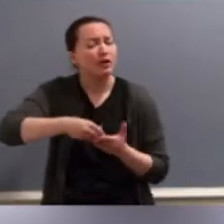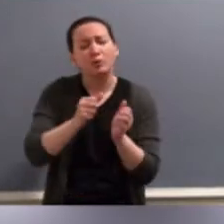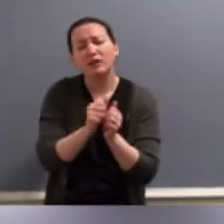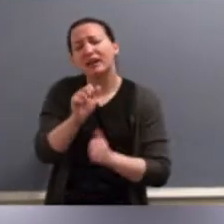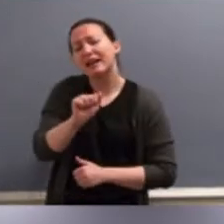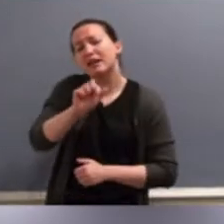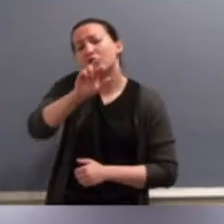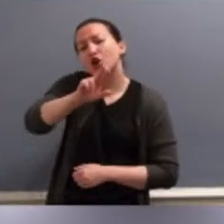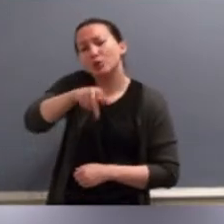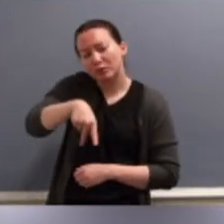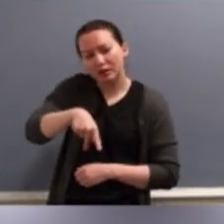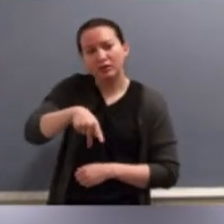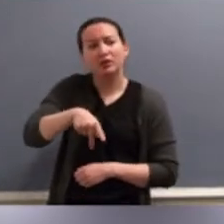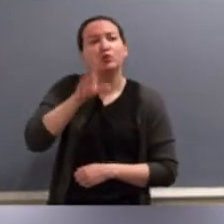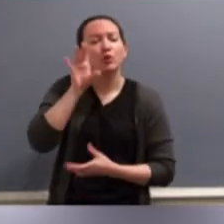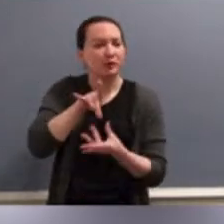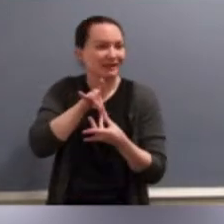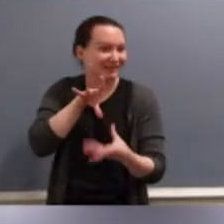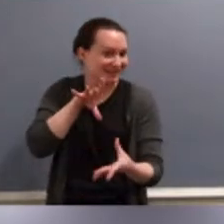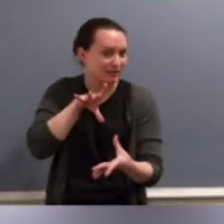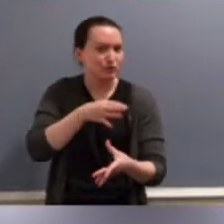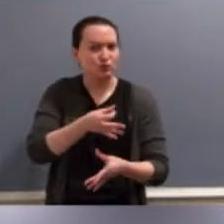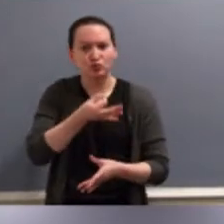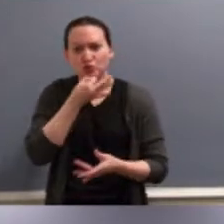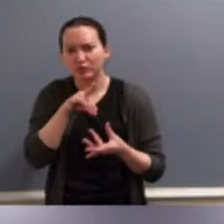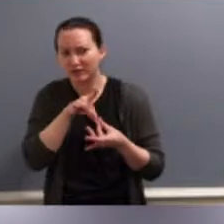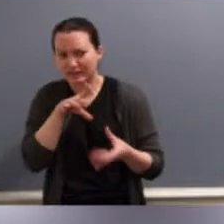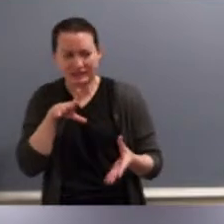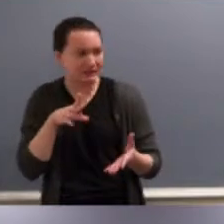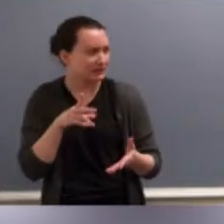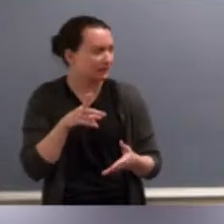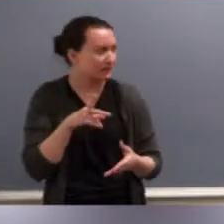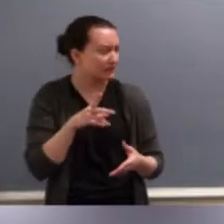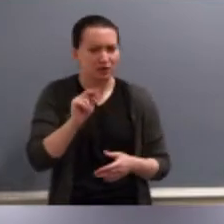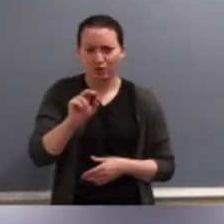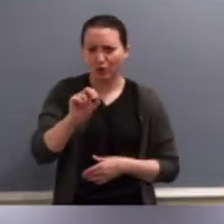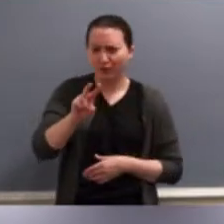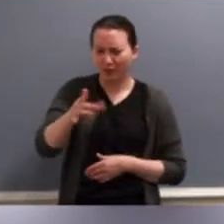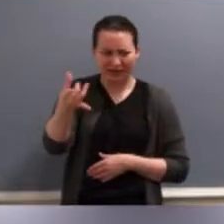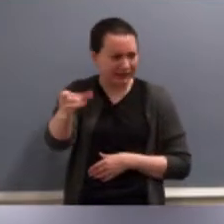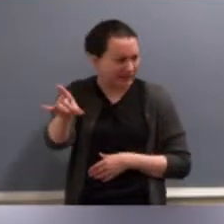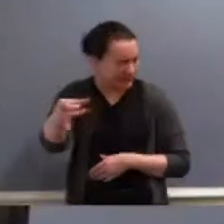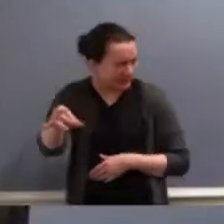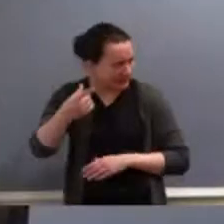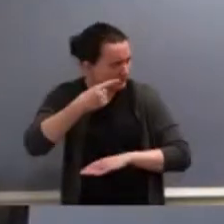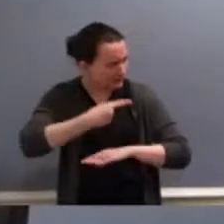will be released or we'll have a release of that I have November the 18th is the day we were planning